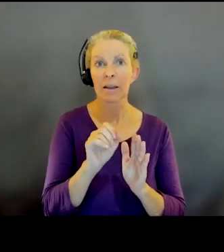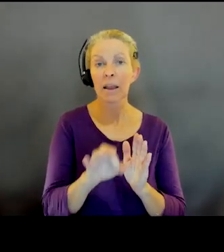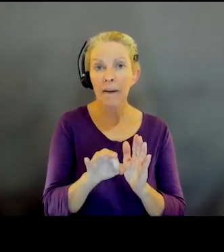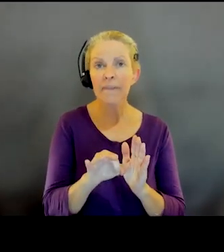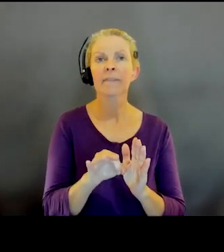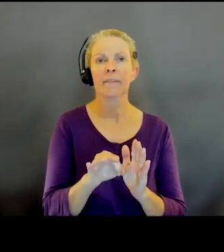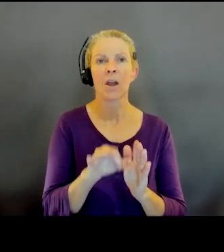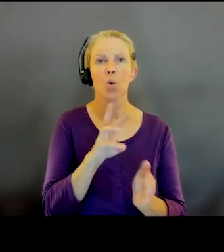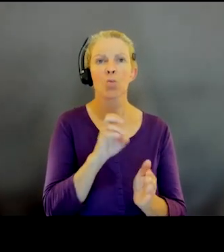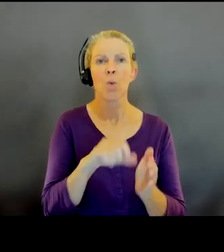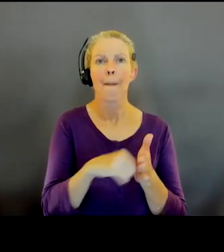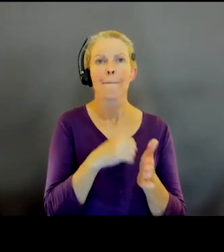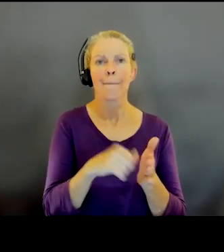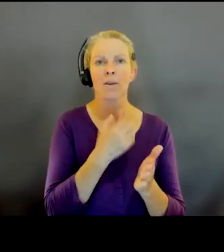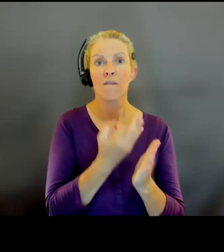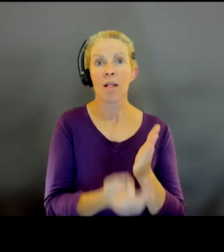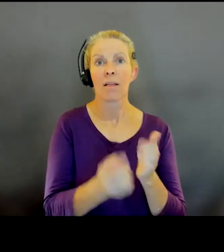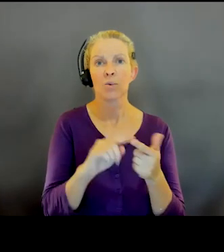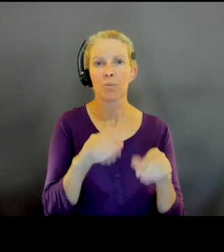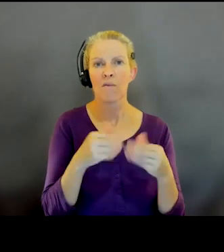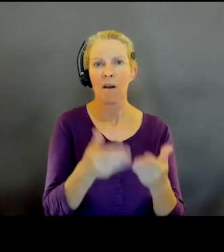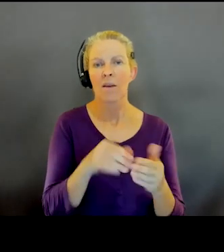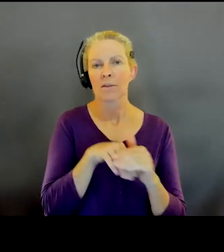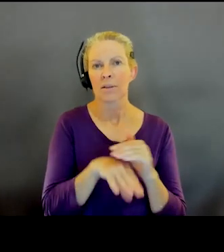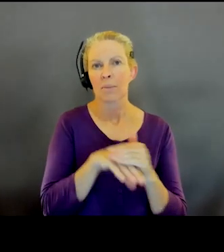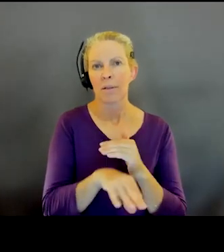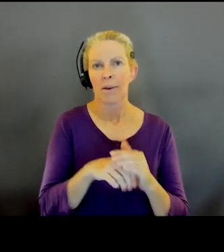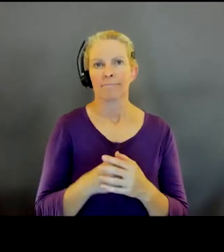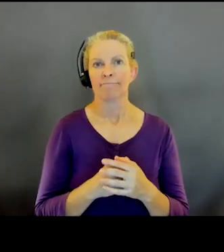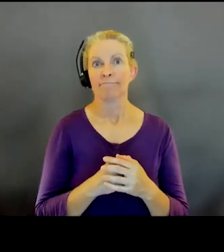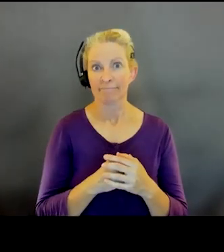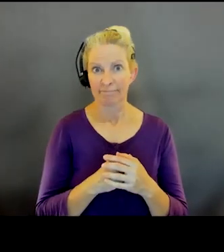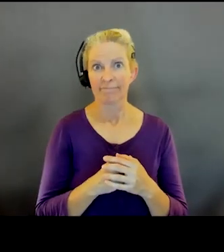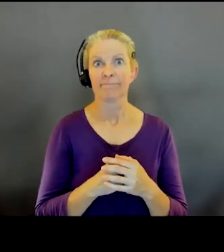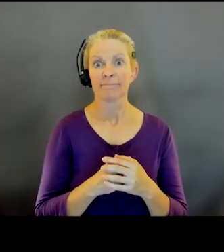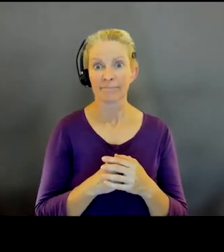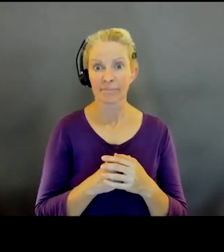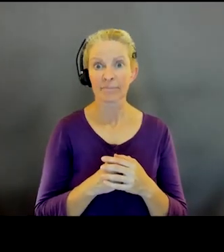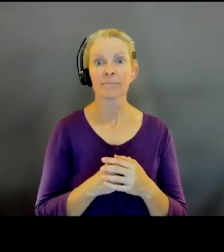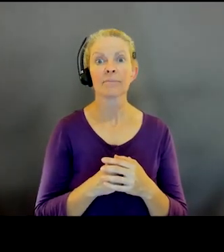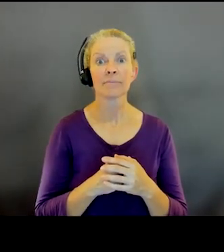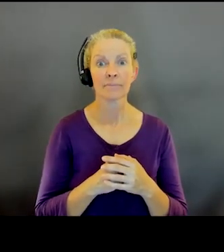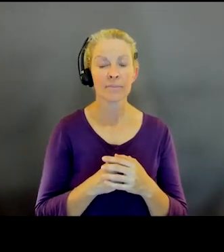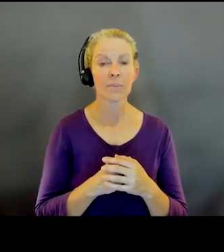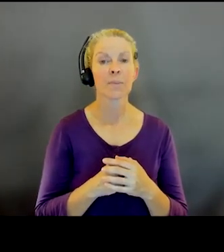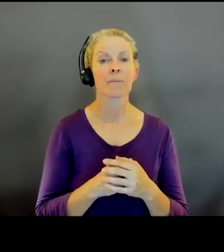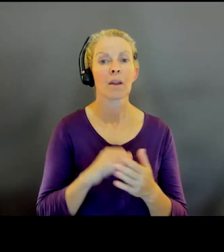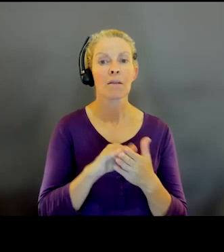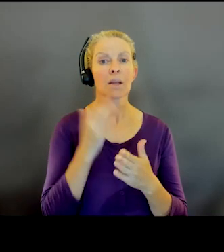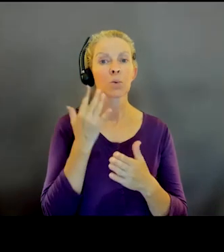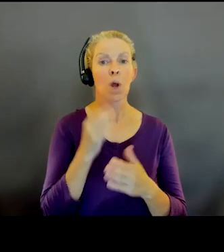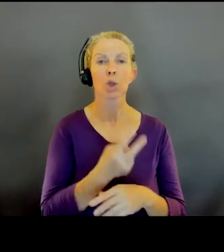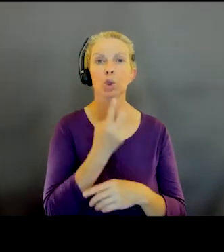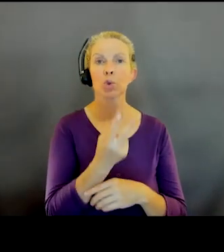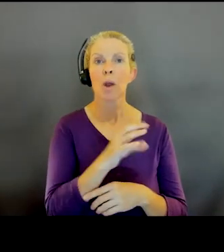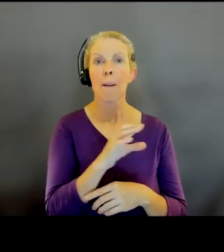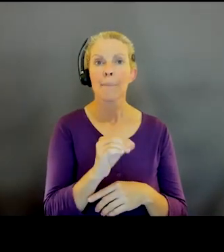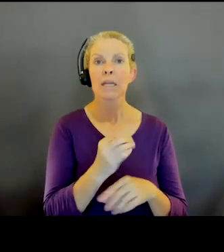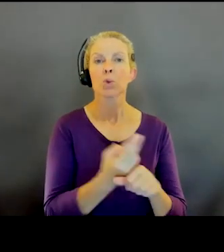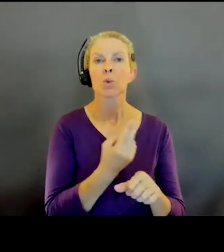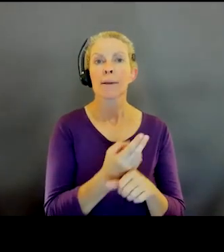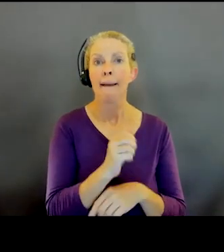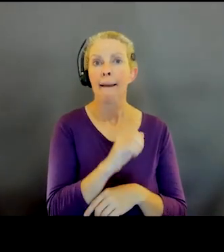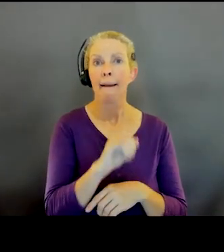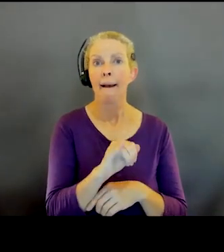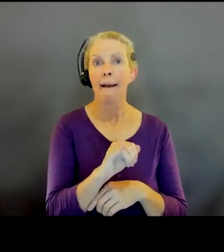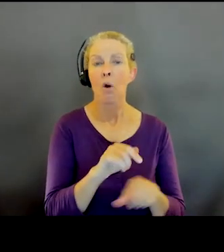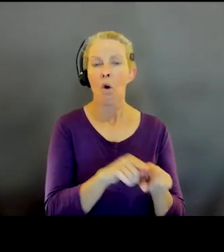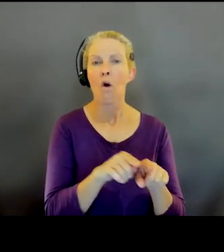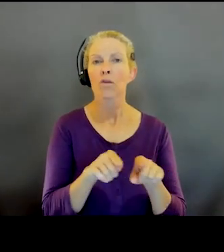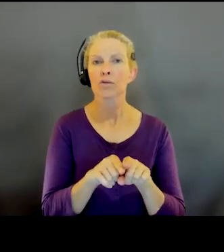on the web page. And so, that is why, two overlay companies that were using AI were also faking out